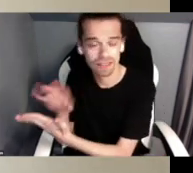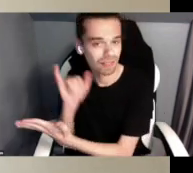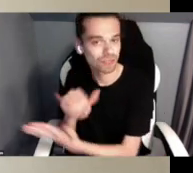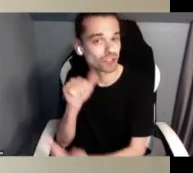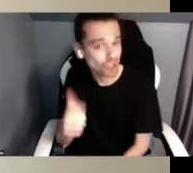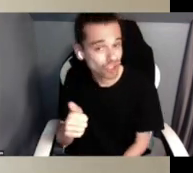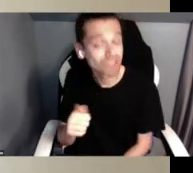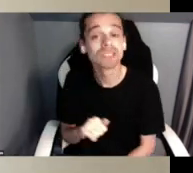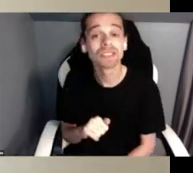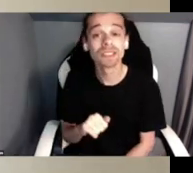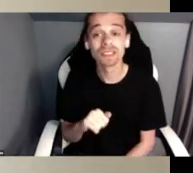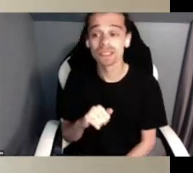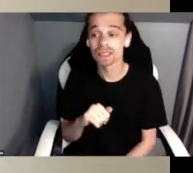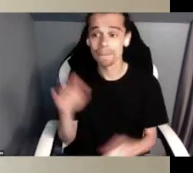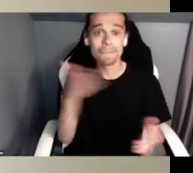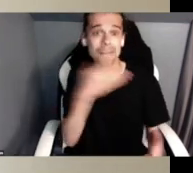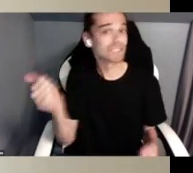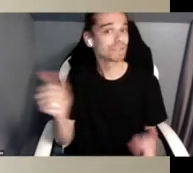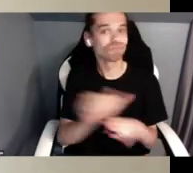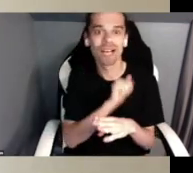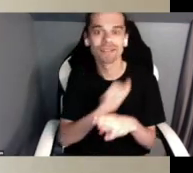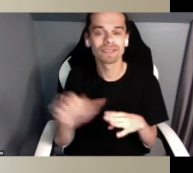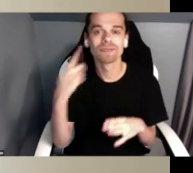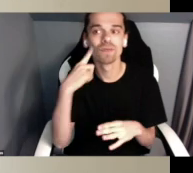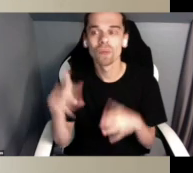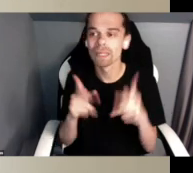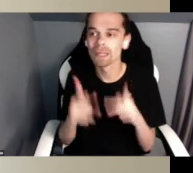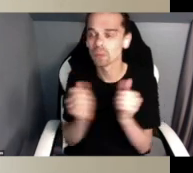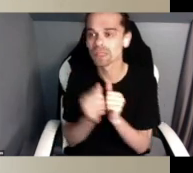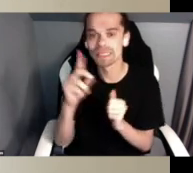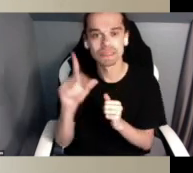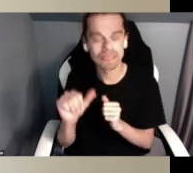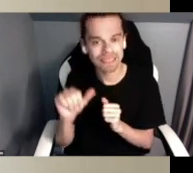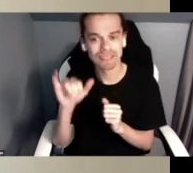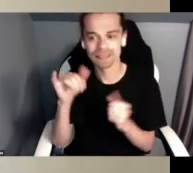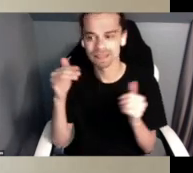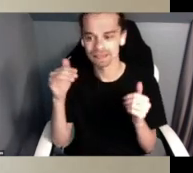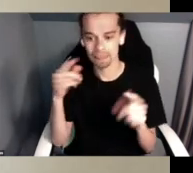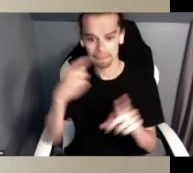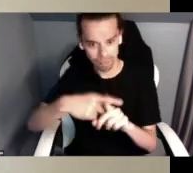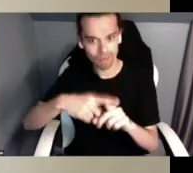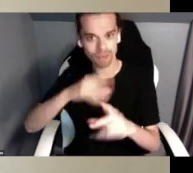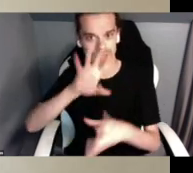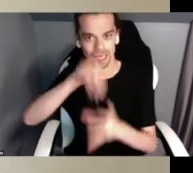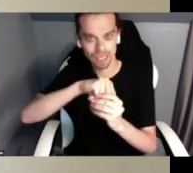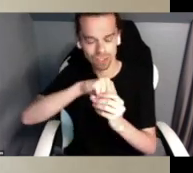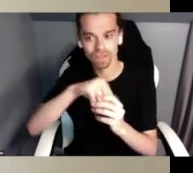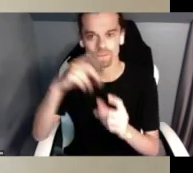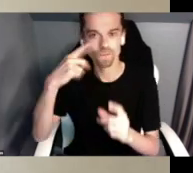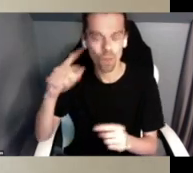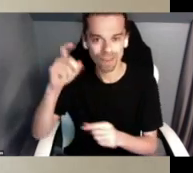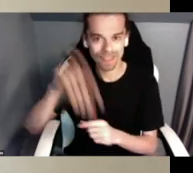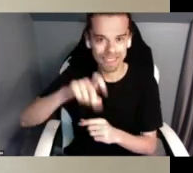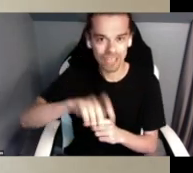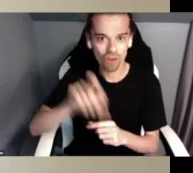things that work well for persons with disabilities, as well as engaging, things that may be necessary for their overall health,